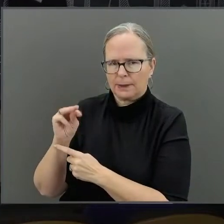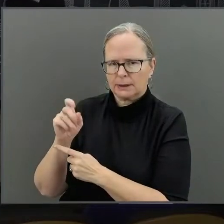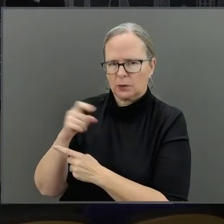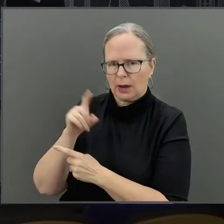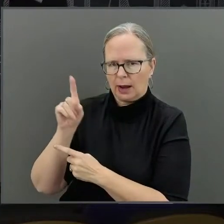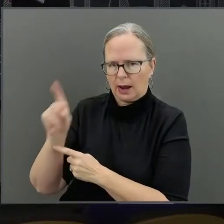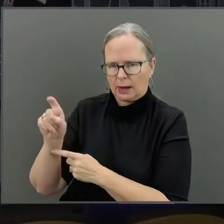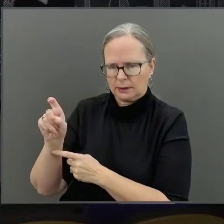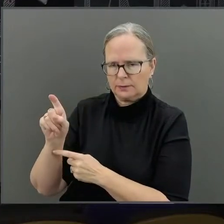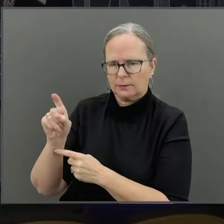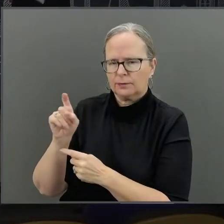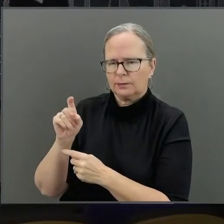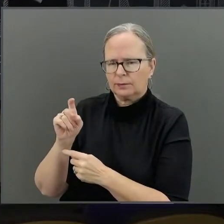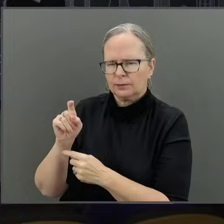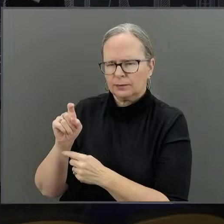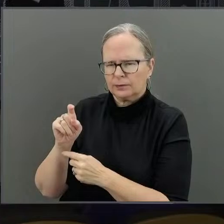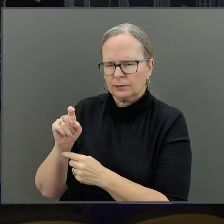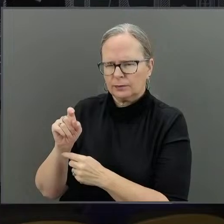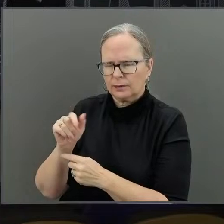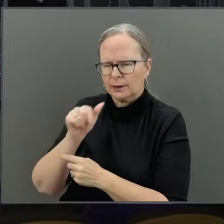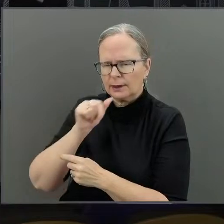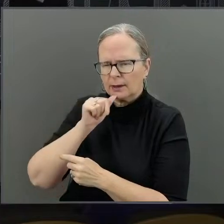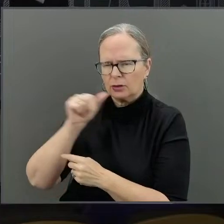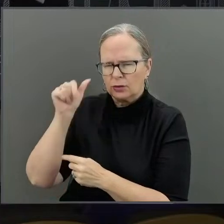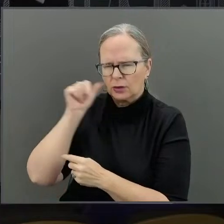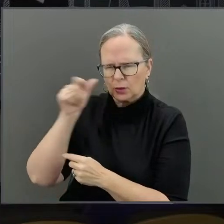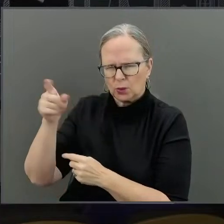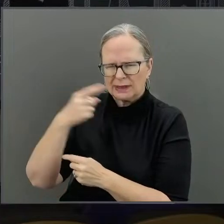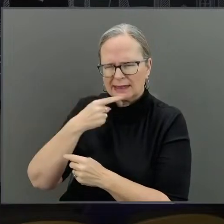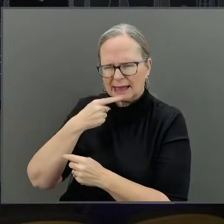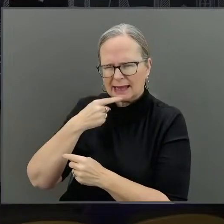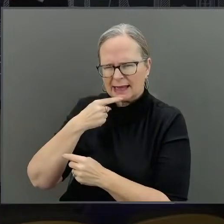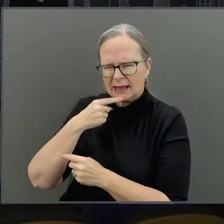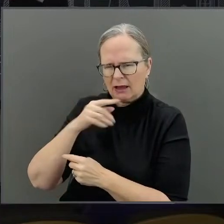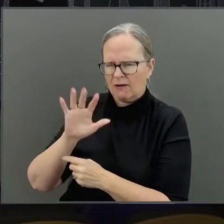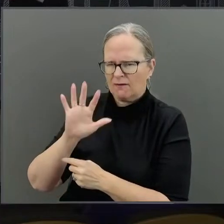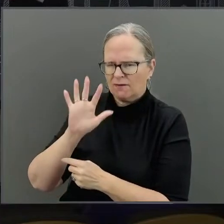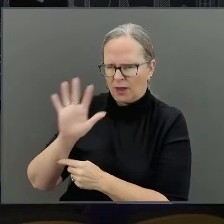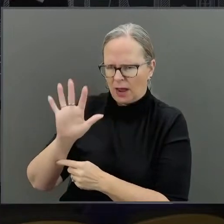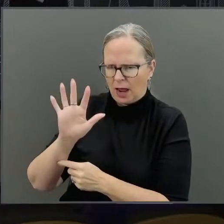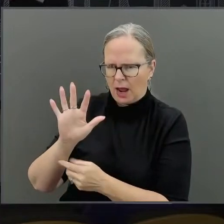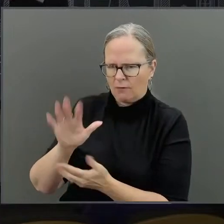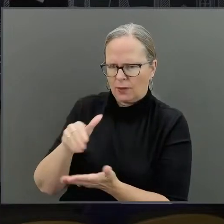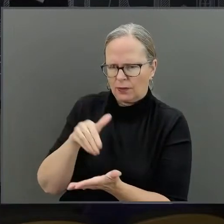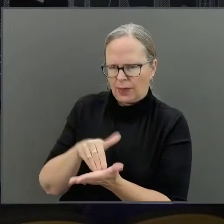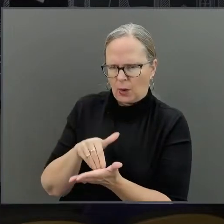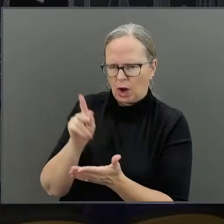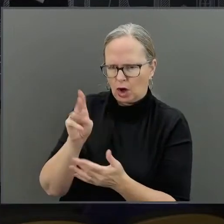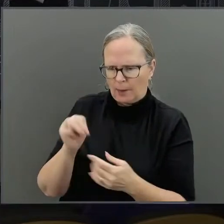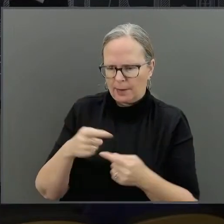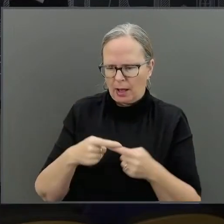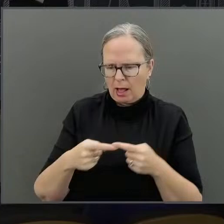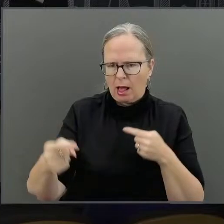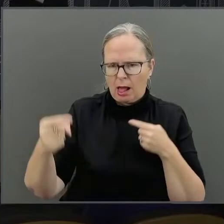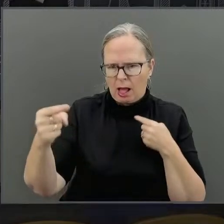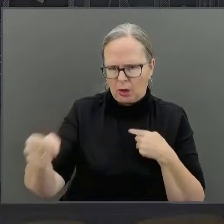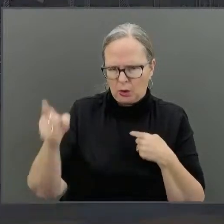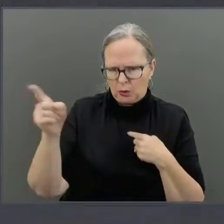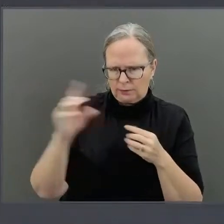89% of them are in good very good condition what was this speed ranked as prior to break thanks for